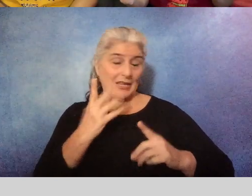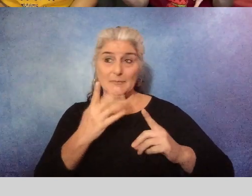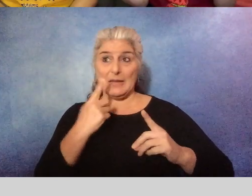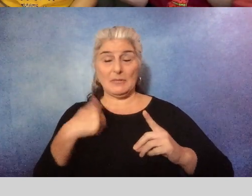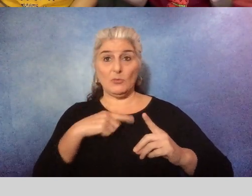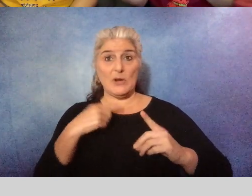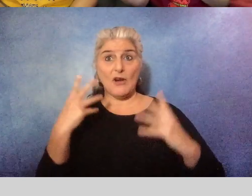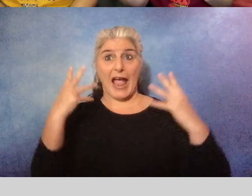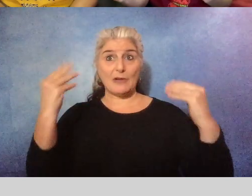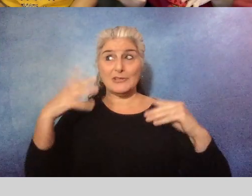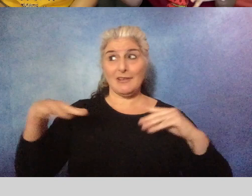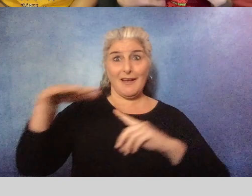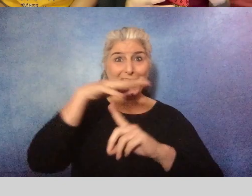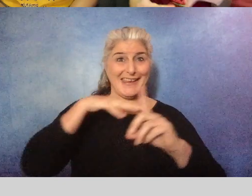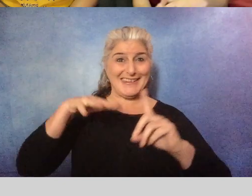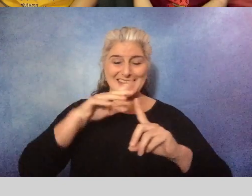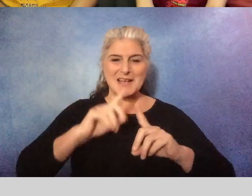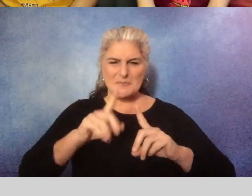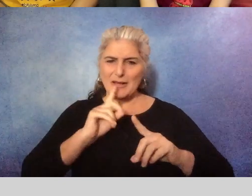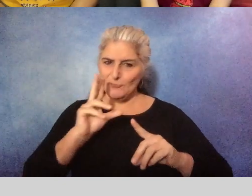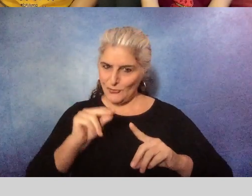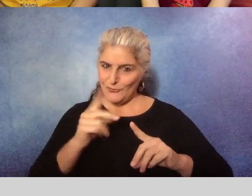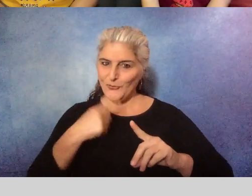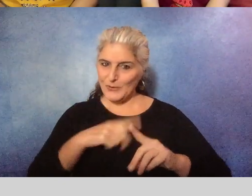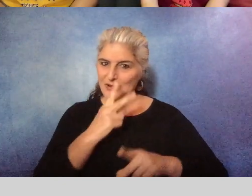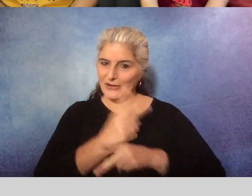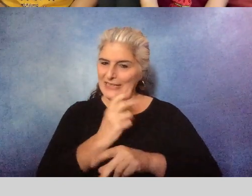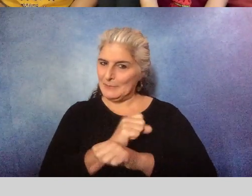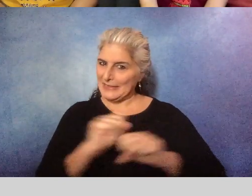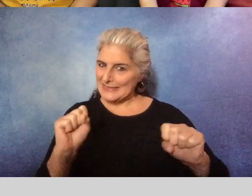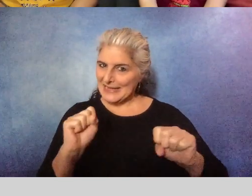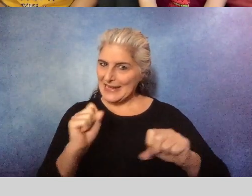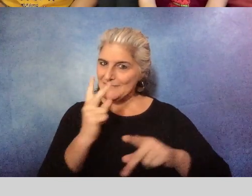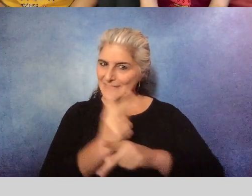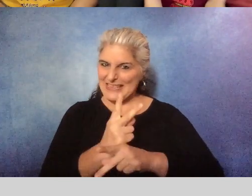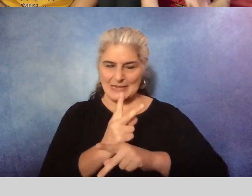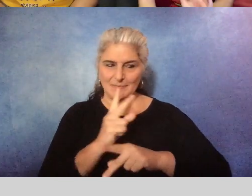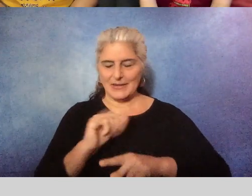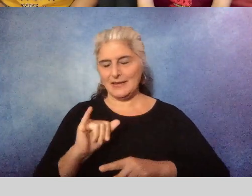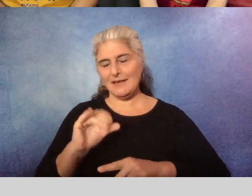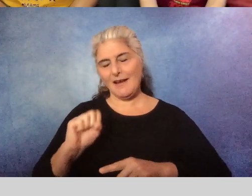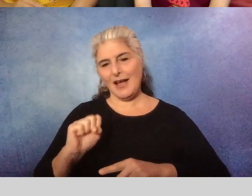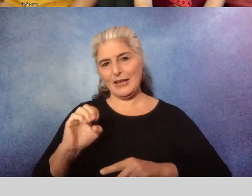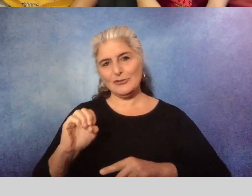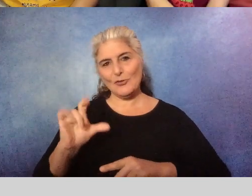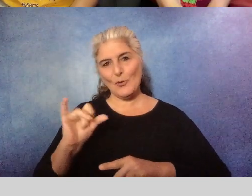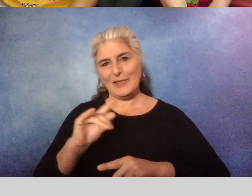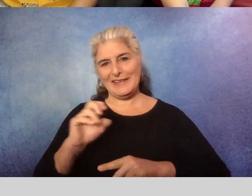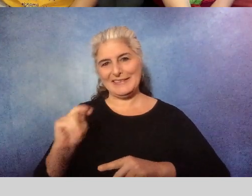It doesn't look like, but we are. And yeah, that's it, let's move forward.